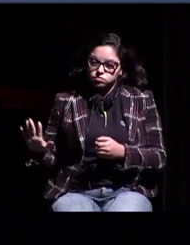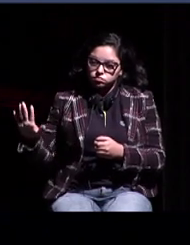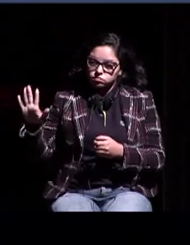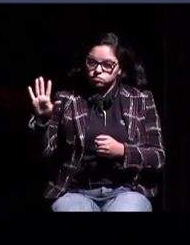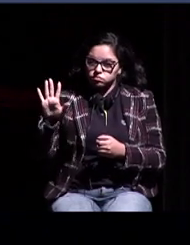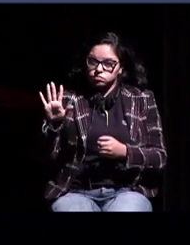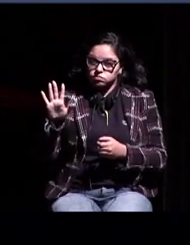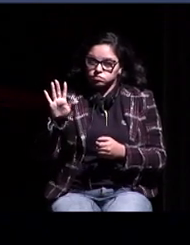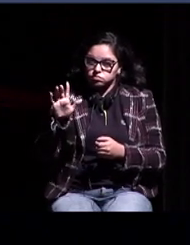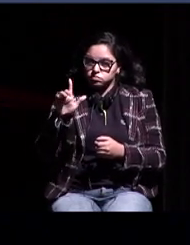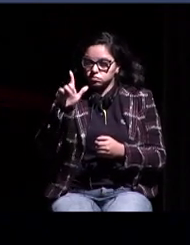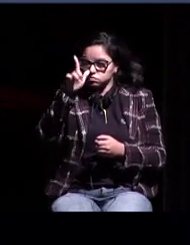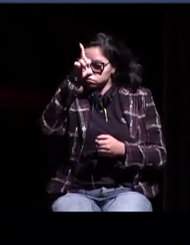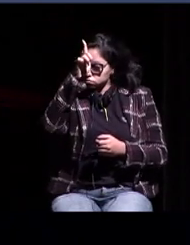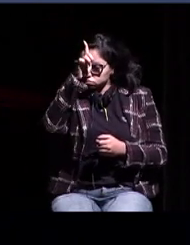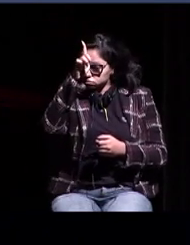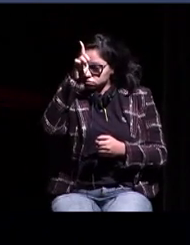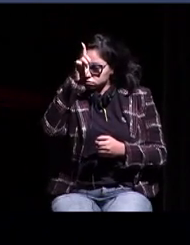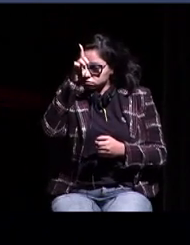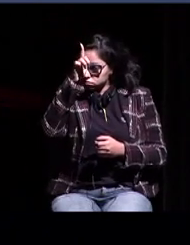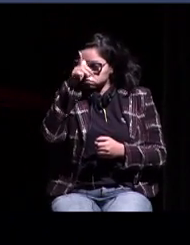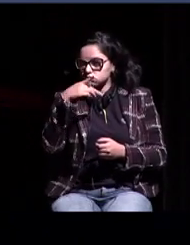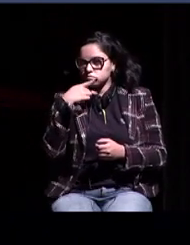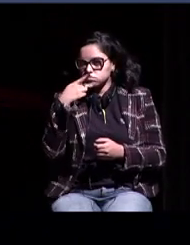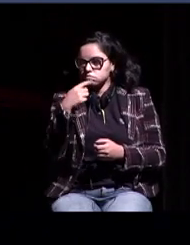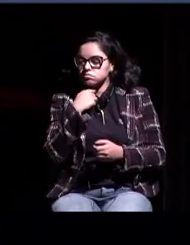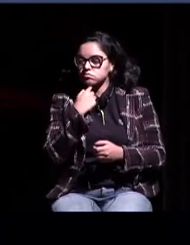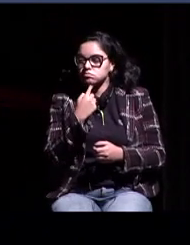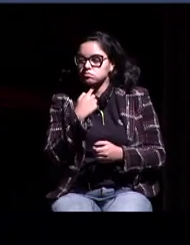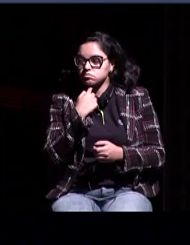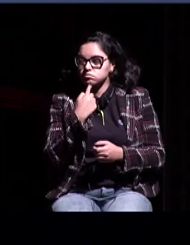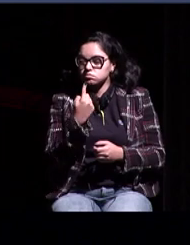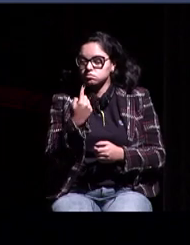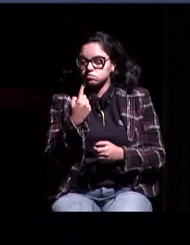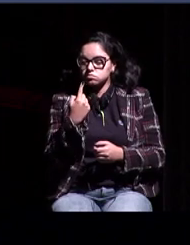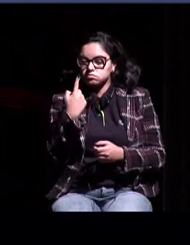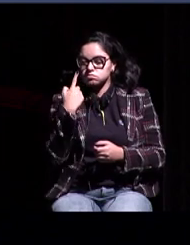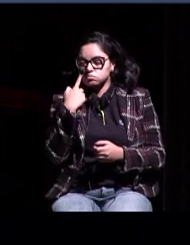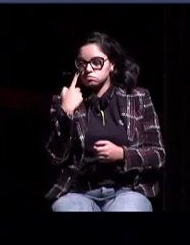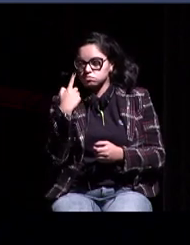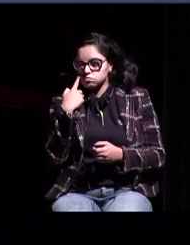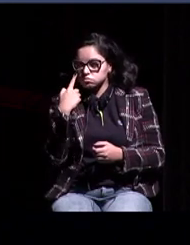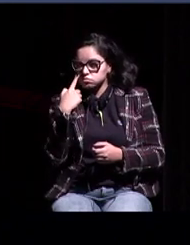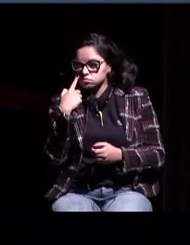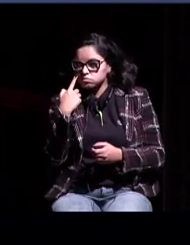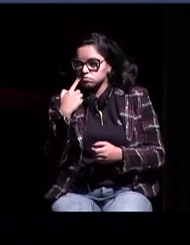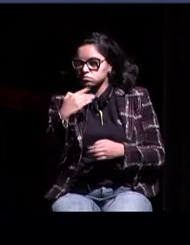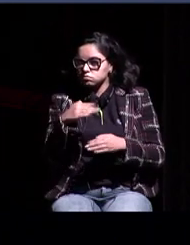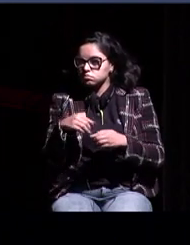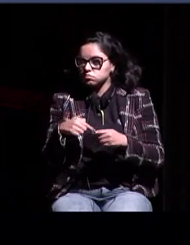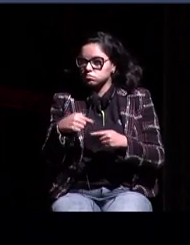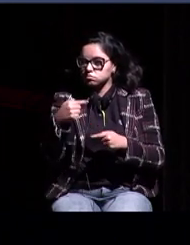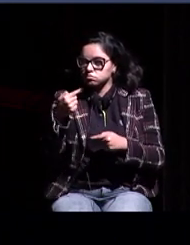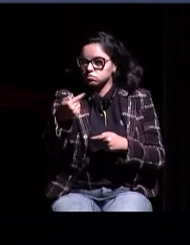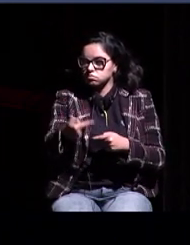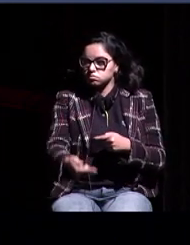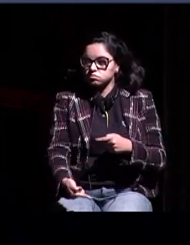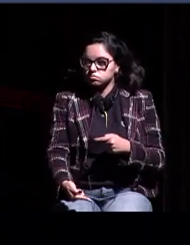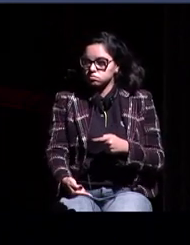“We can’t see beyond our corners.” Up to what extent this white skin